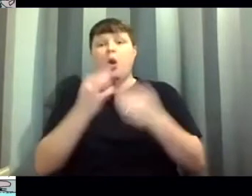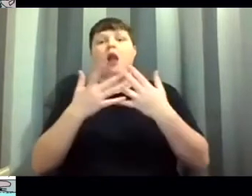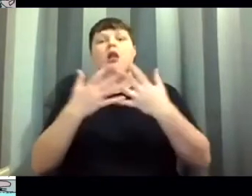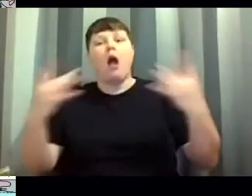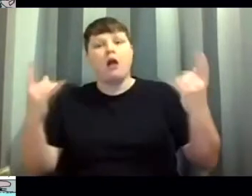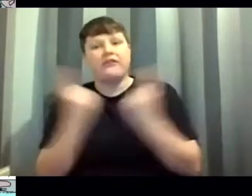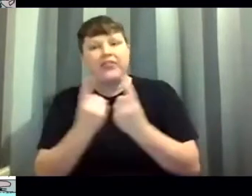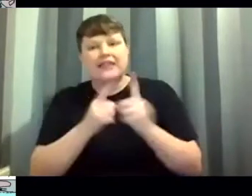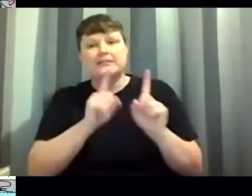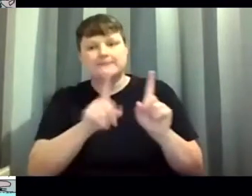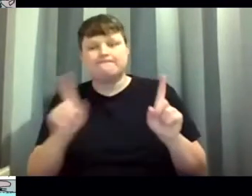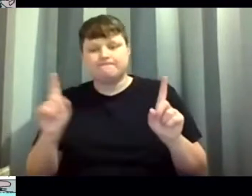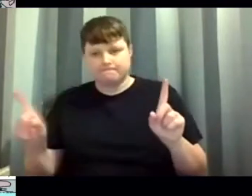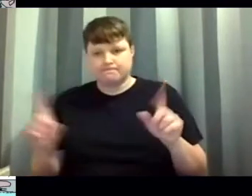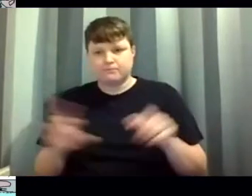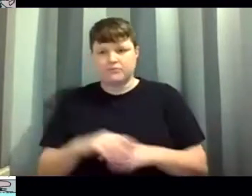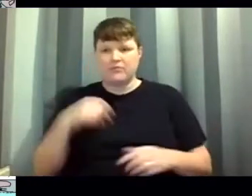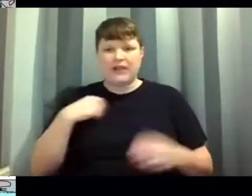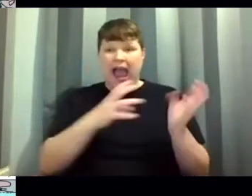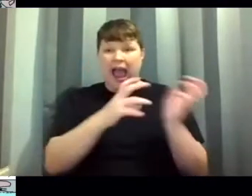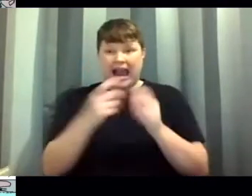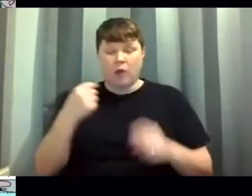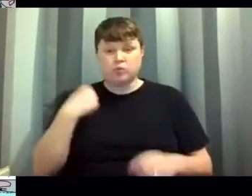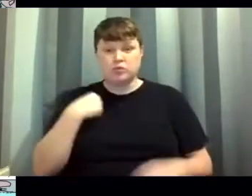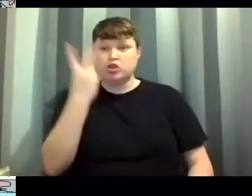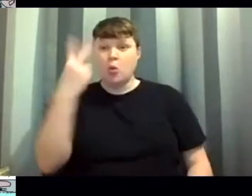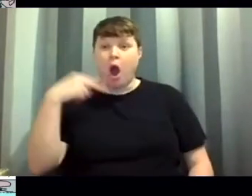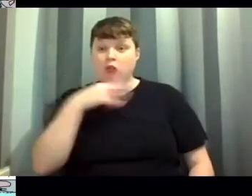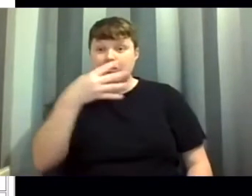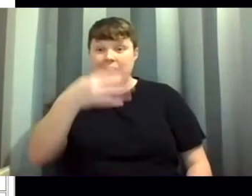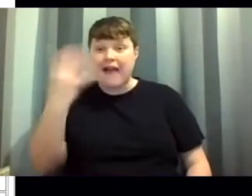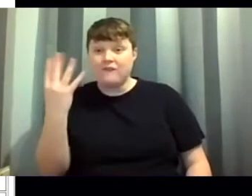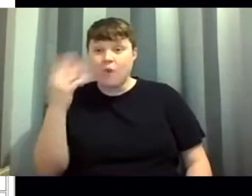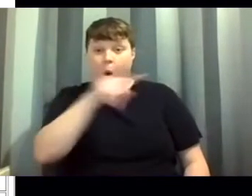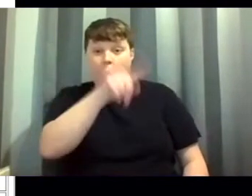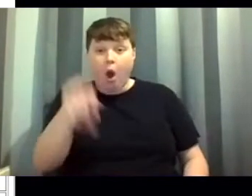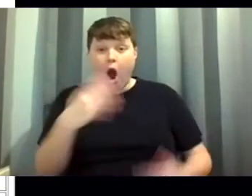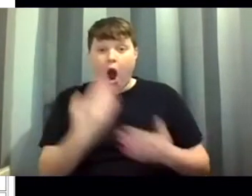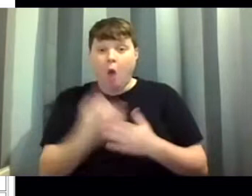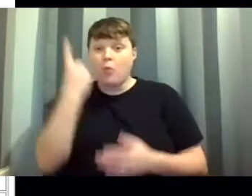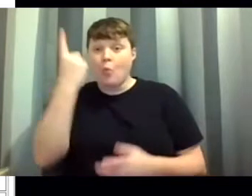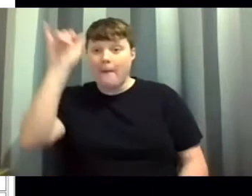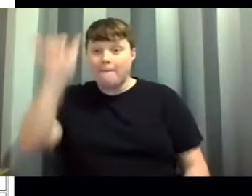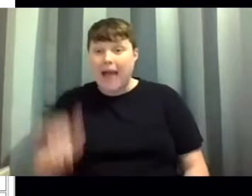like, 294 of these on a single page). So, again, we need to aggregate those performance into